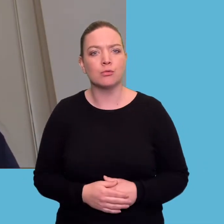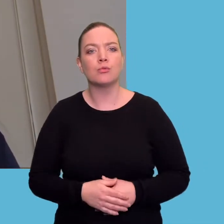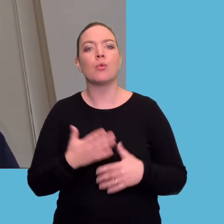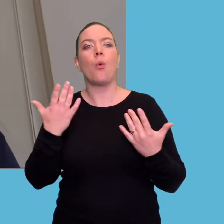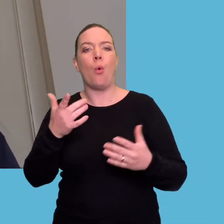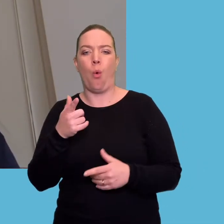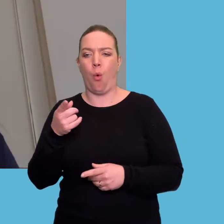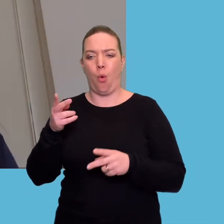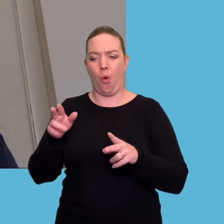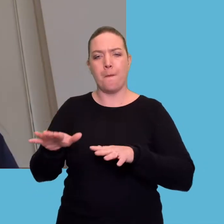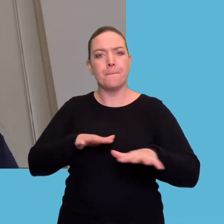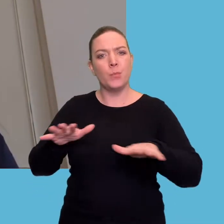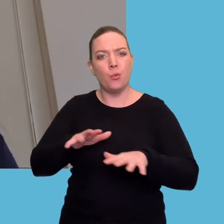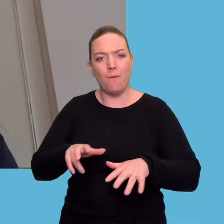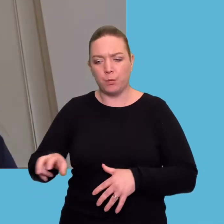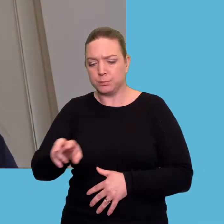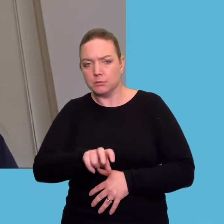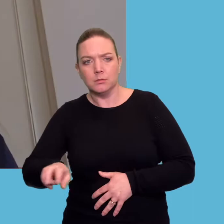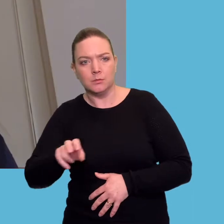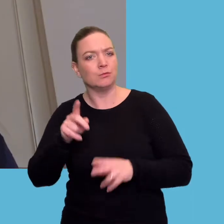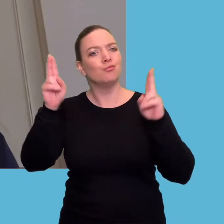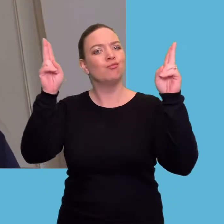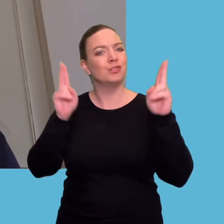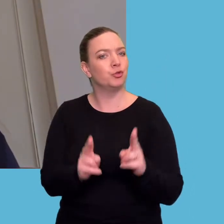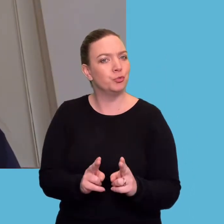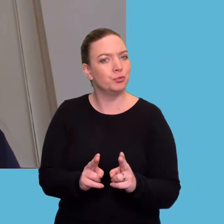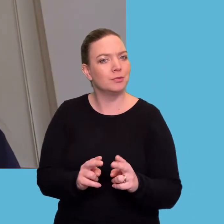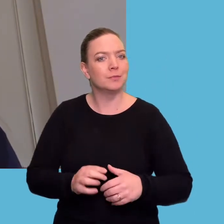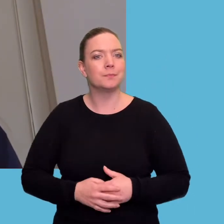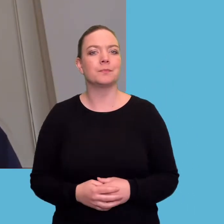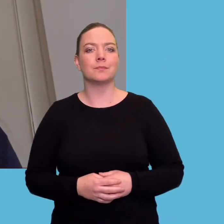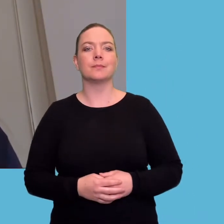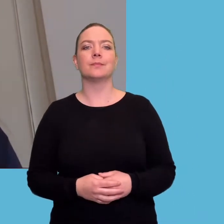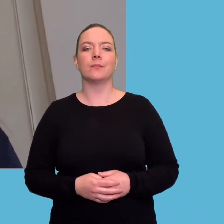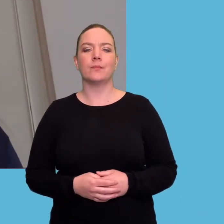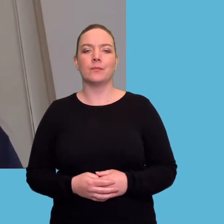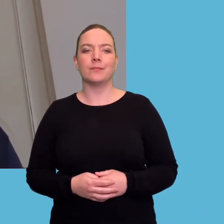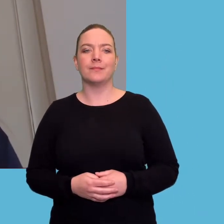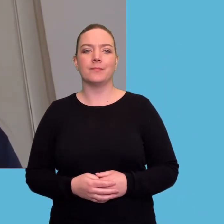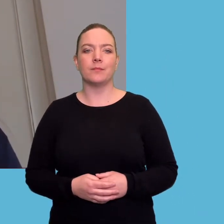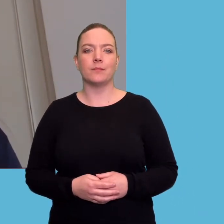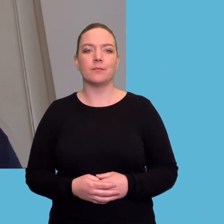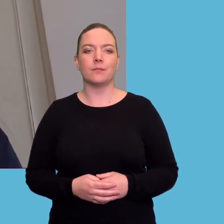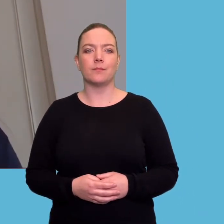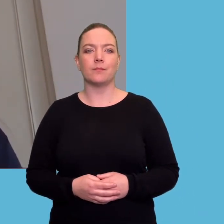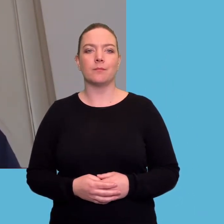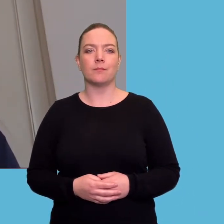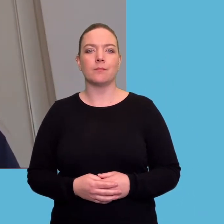to your device using voice recognition and tips on reducing sensitivity to motion and movement.